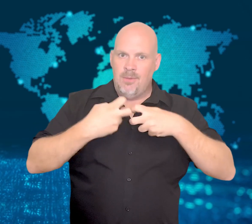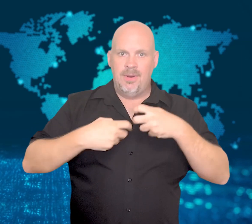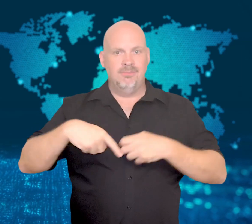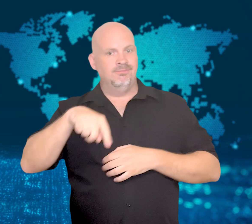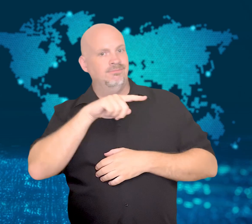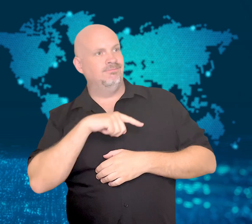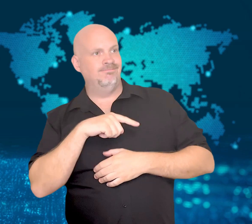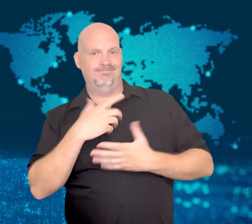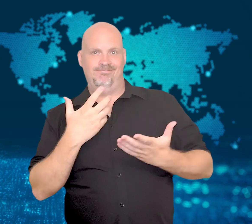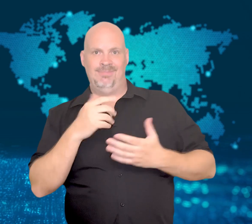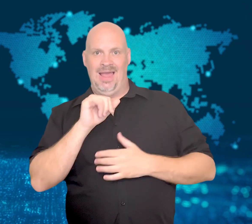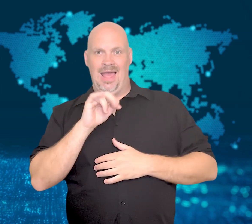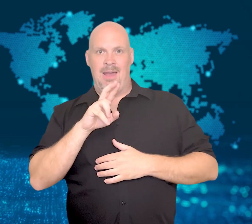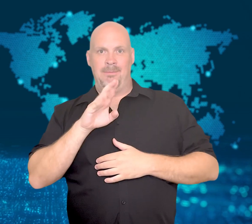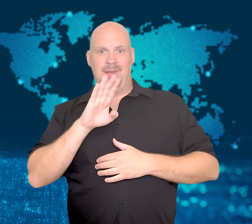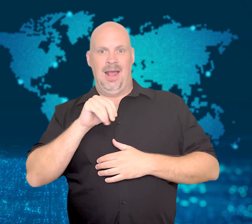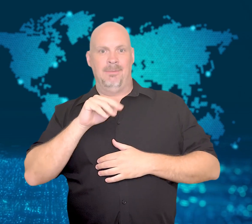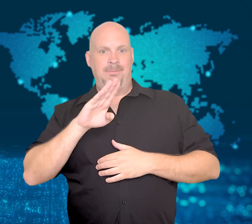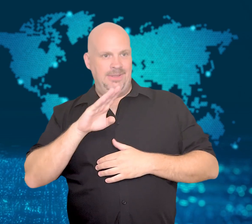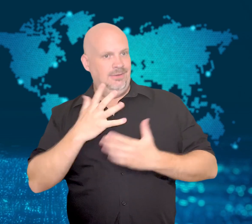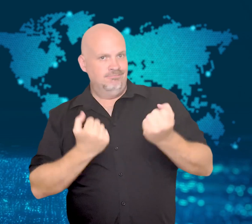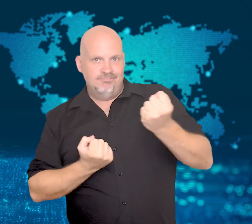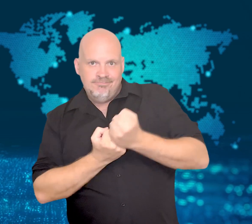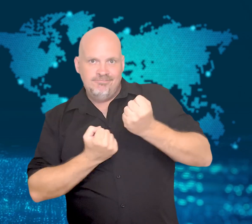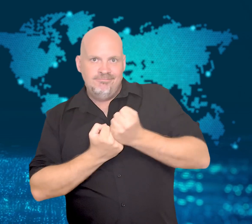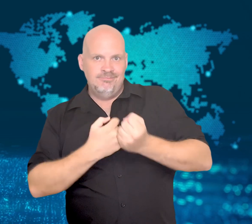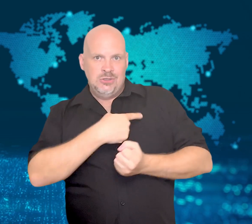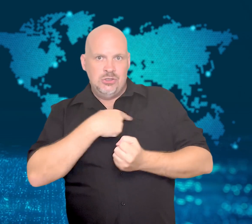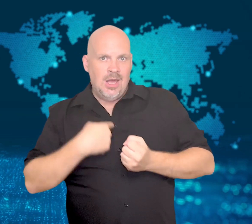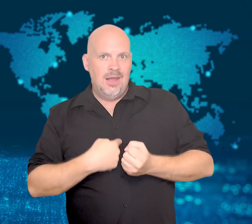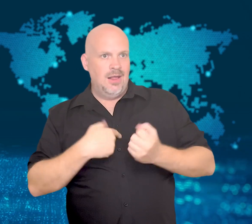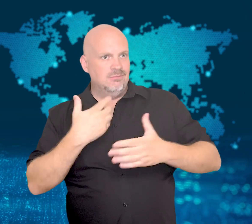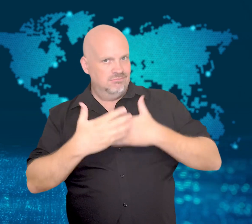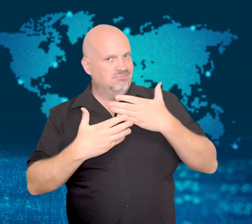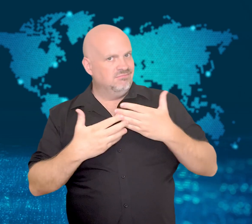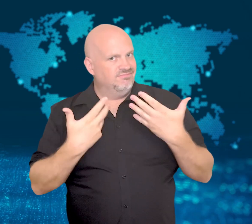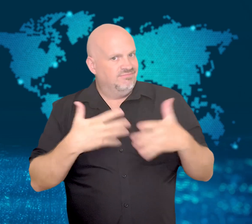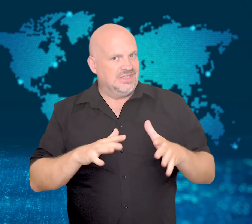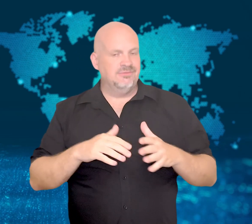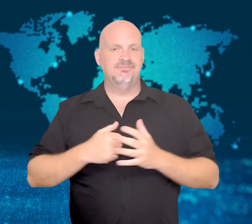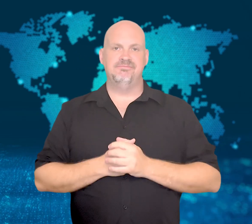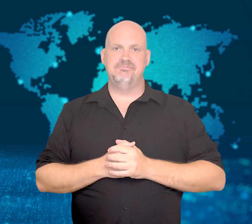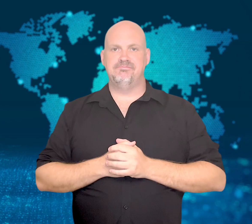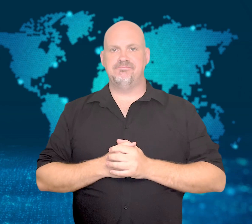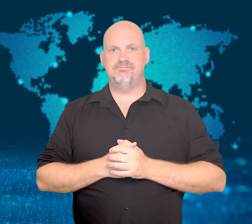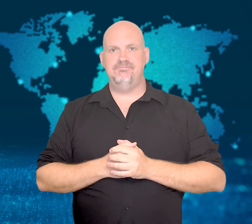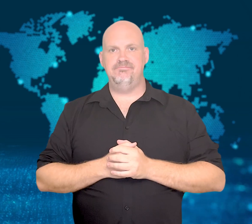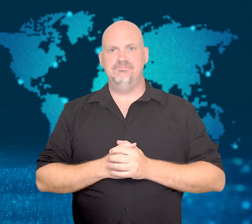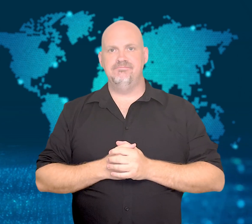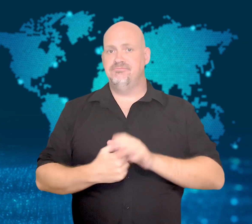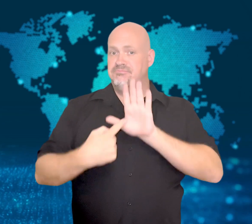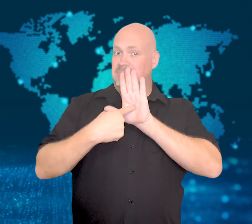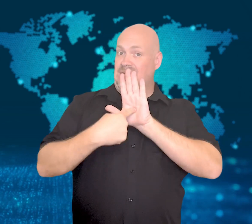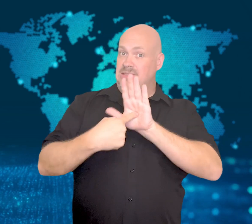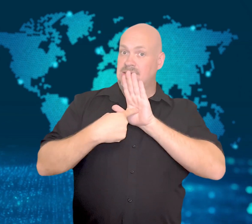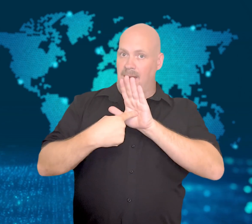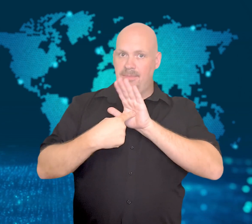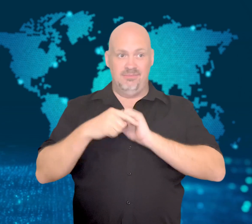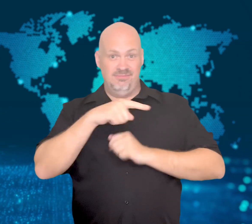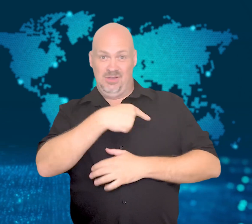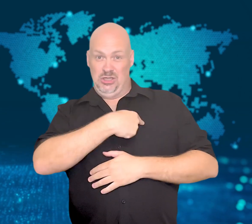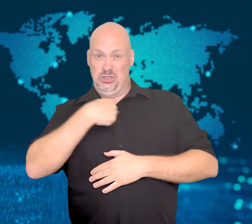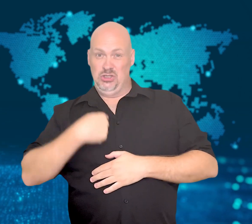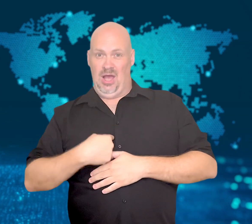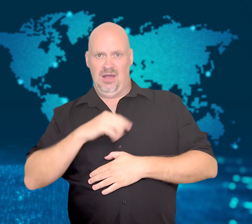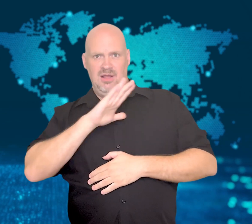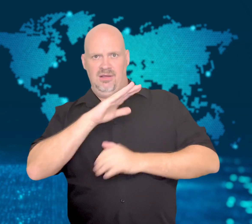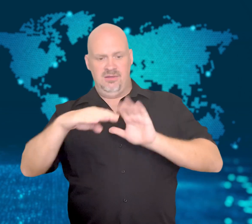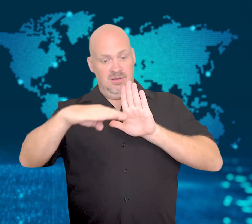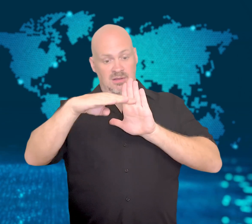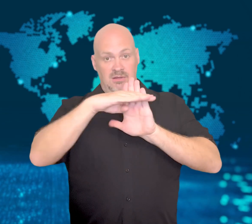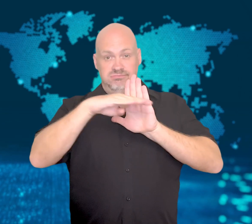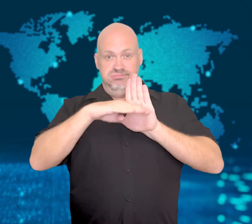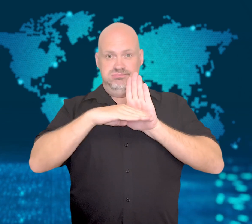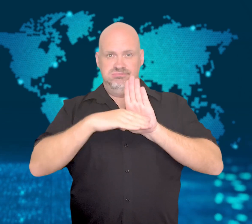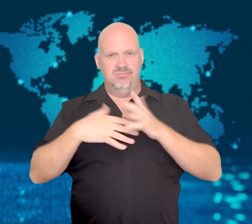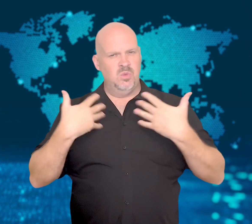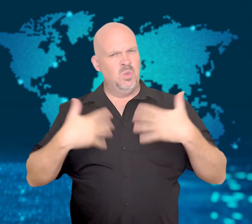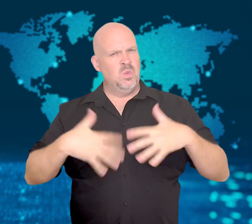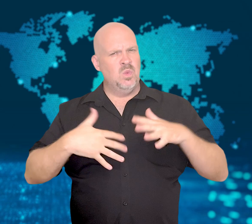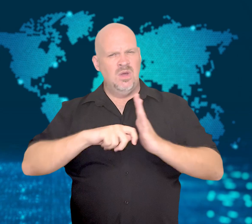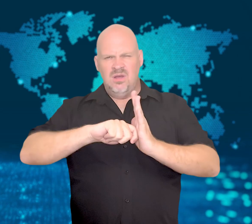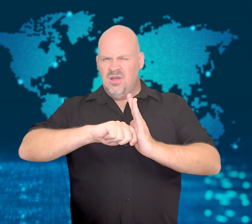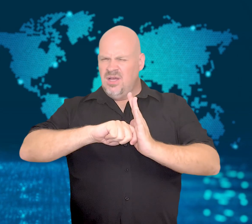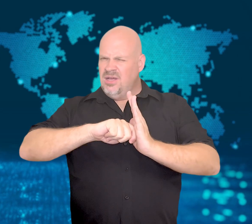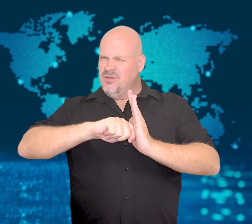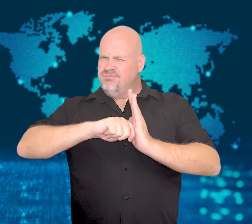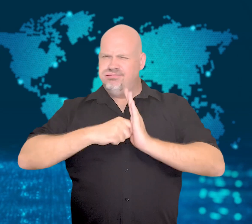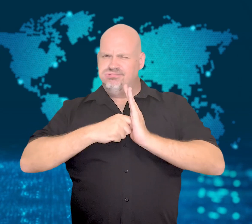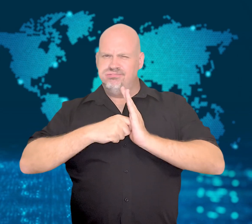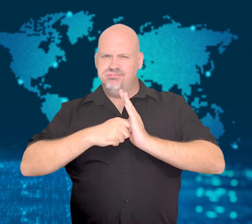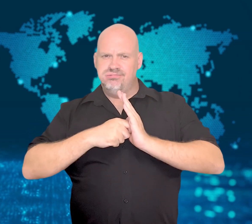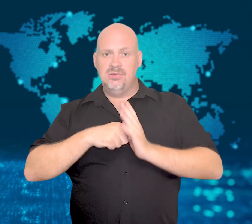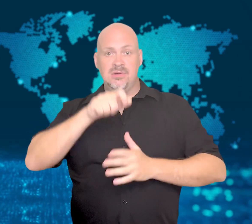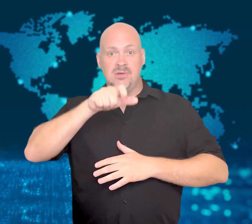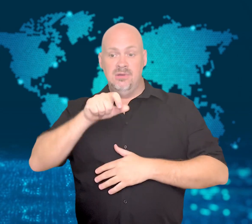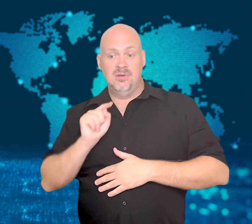In addition, before the pandemic, it was already increasingly expensive